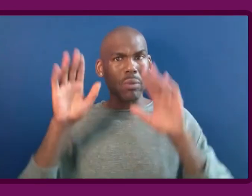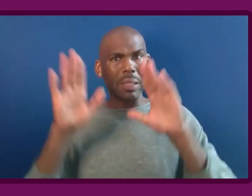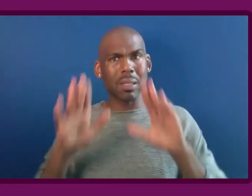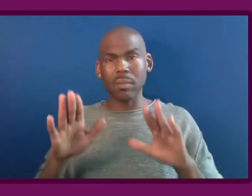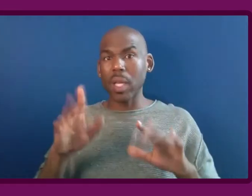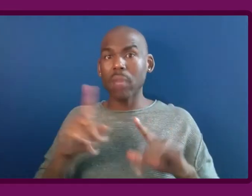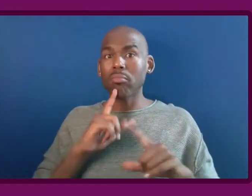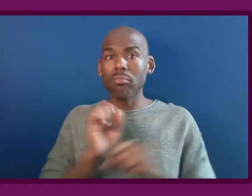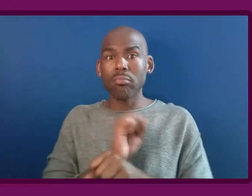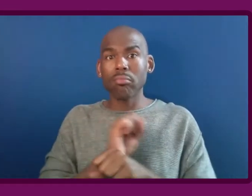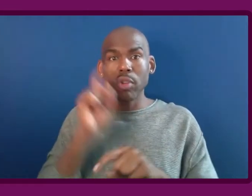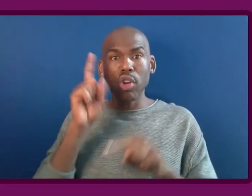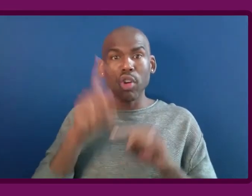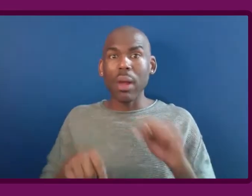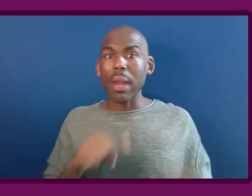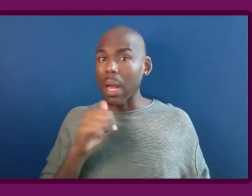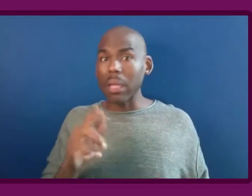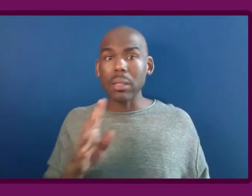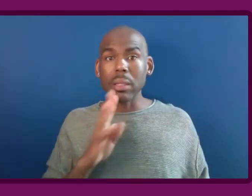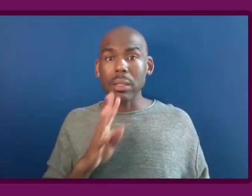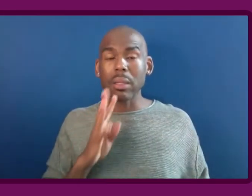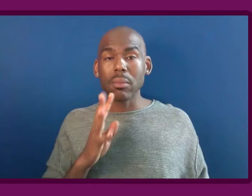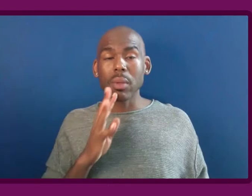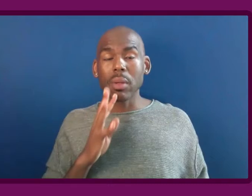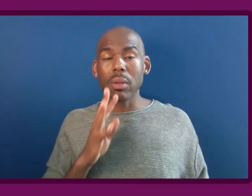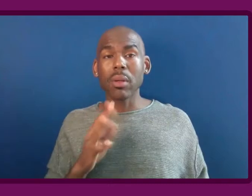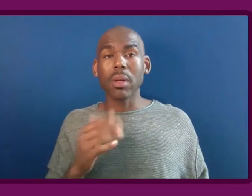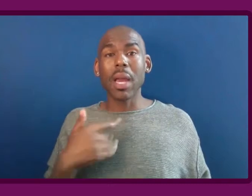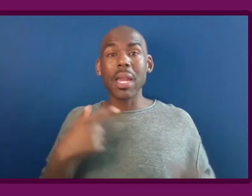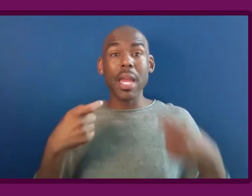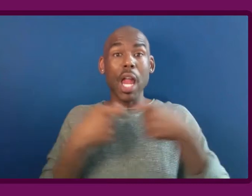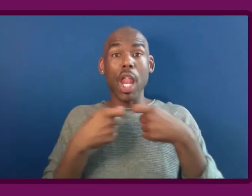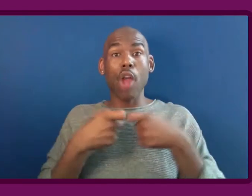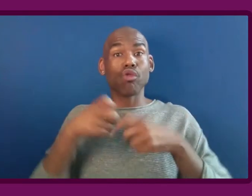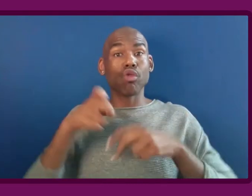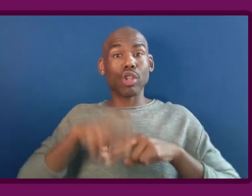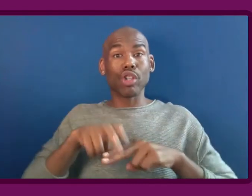and he actually couldn't speak. He was in an electrical chair, et cetera.